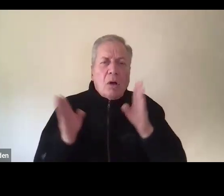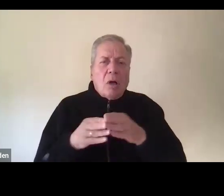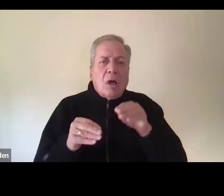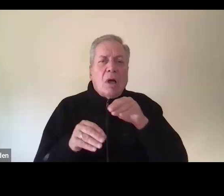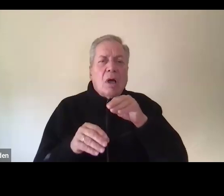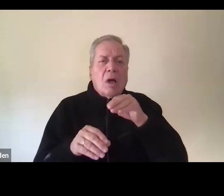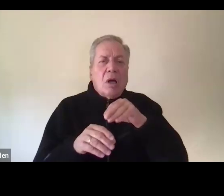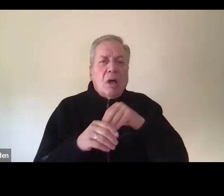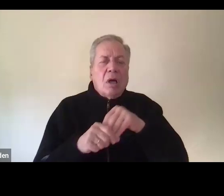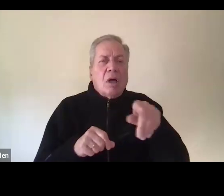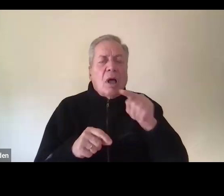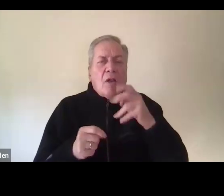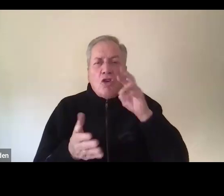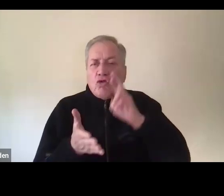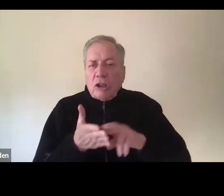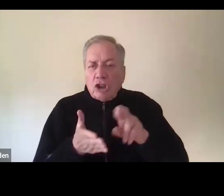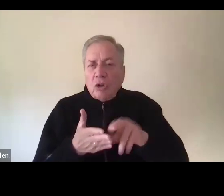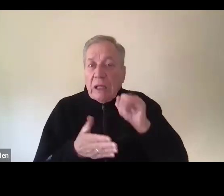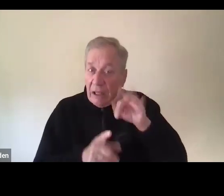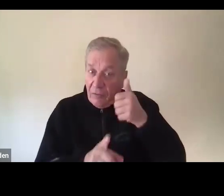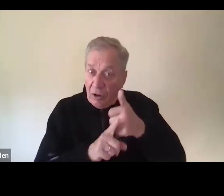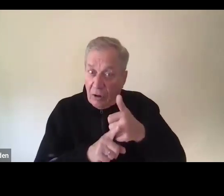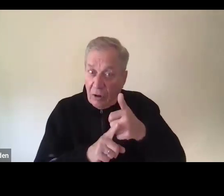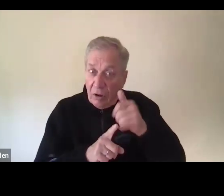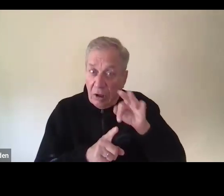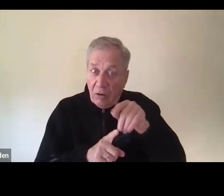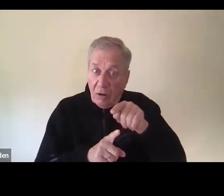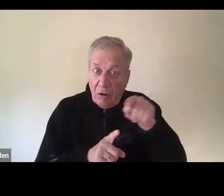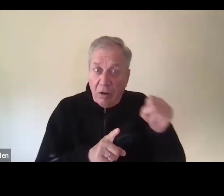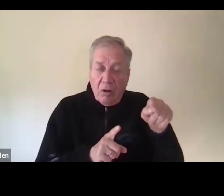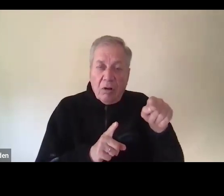focused on S-STEM research,